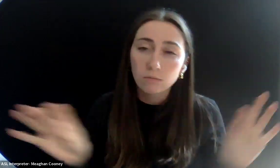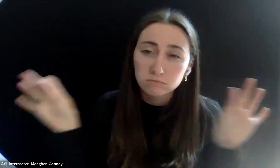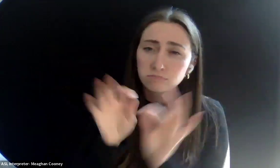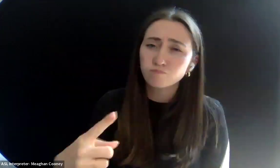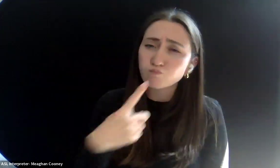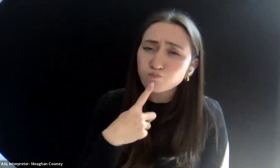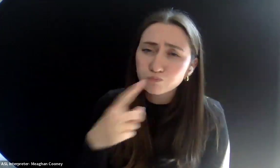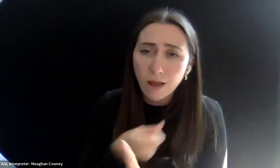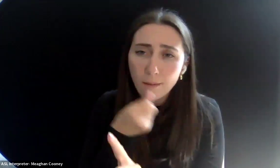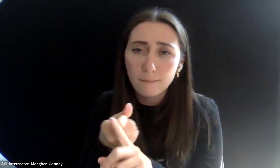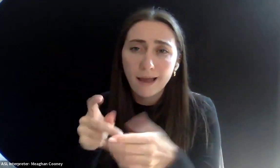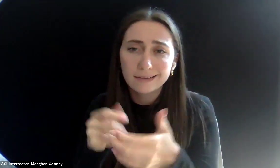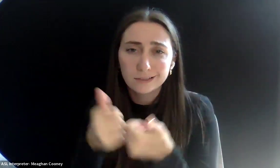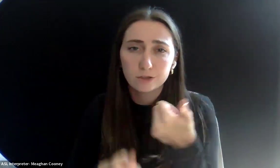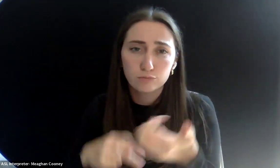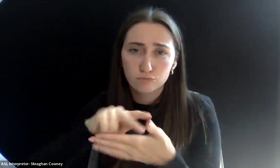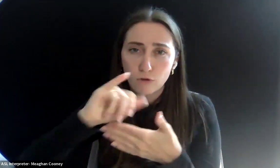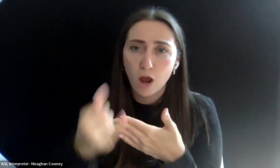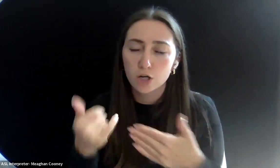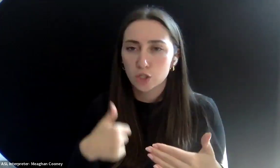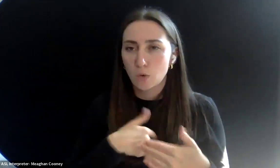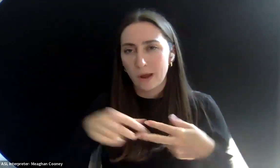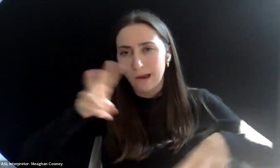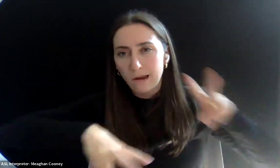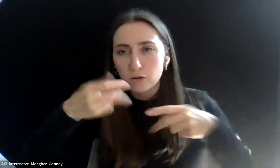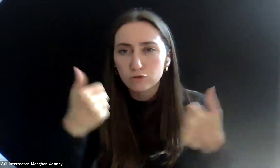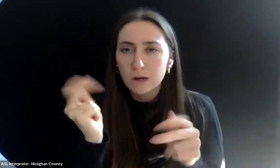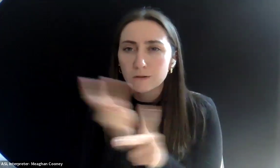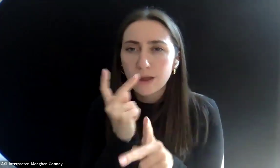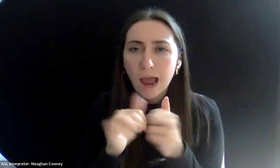So this is something that we are looking to address through our policy updates.